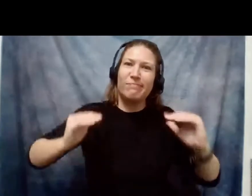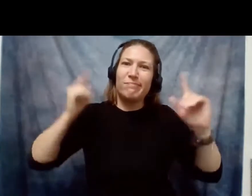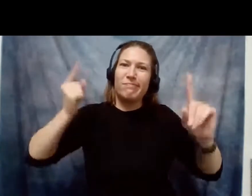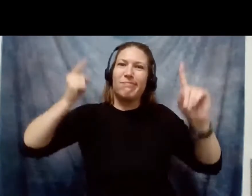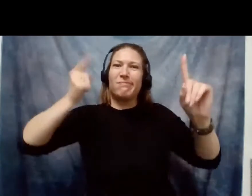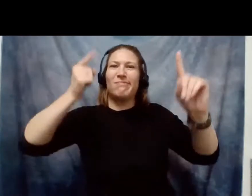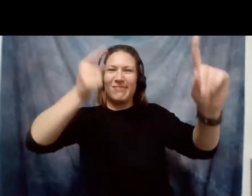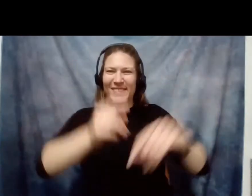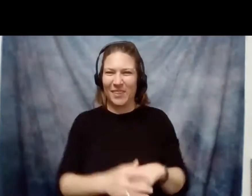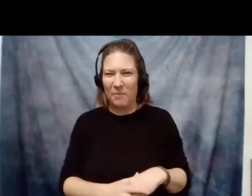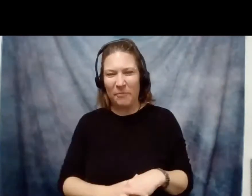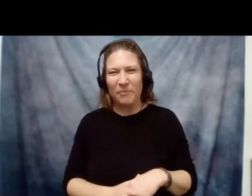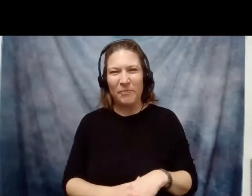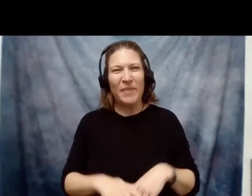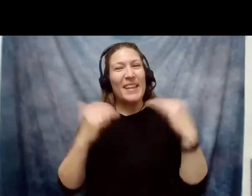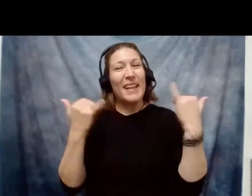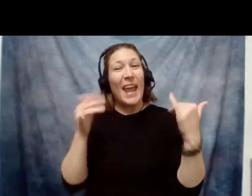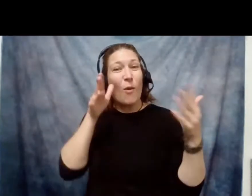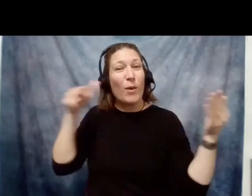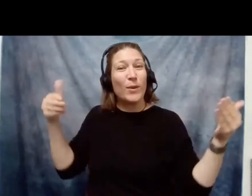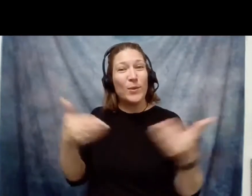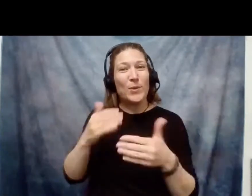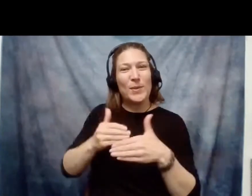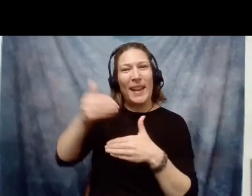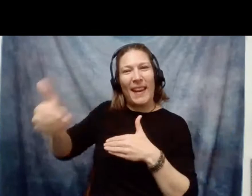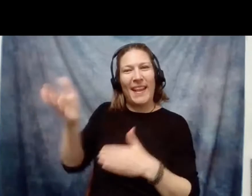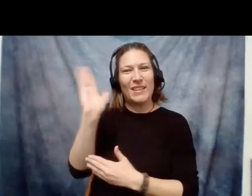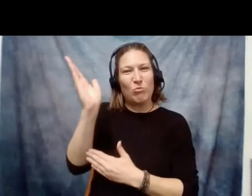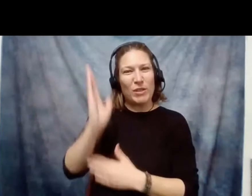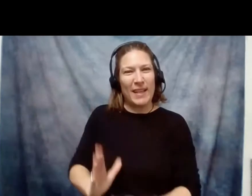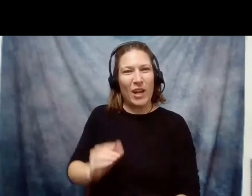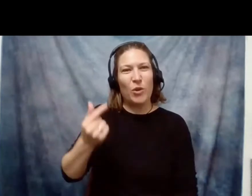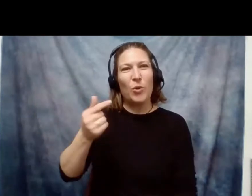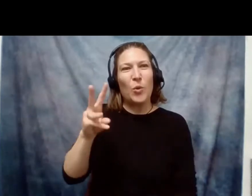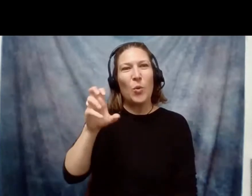i'd like to introduce you to our next speaker gwen navarree clapperich um she is the chief